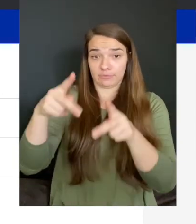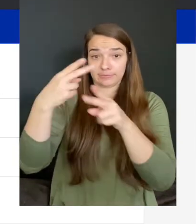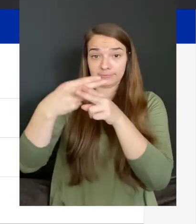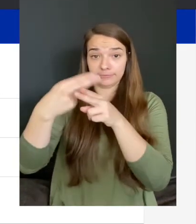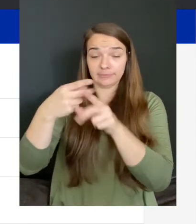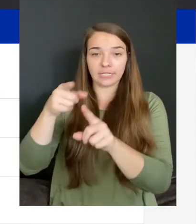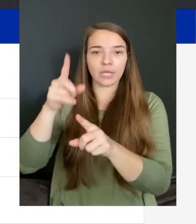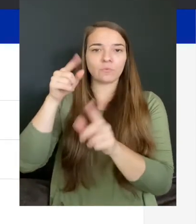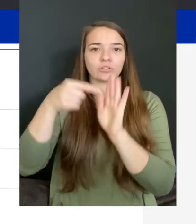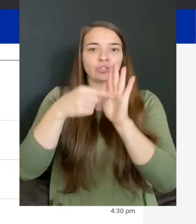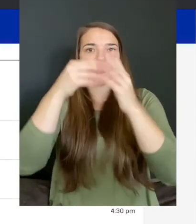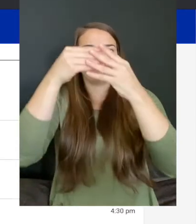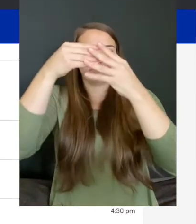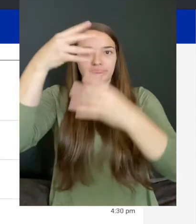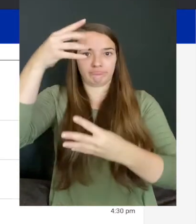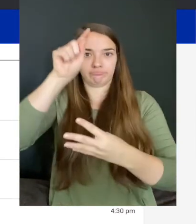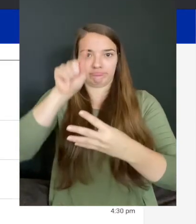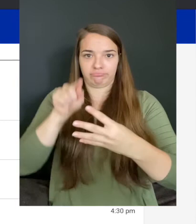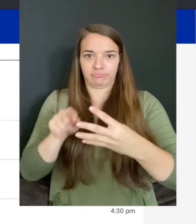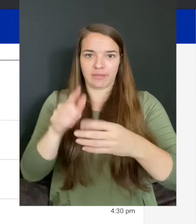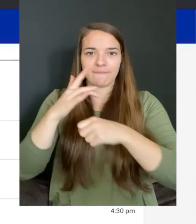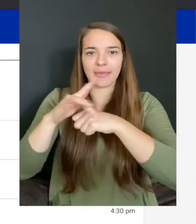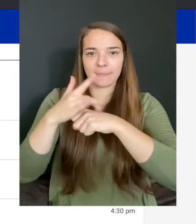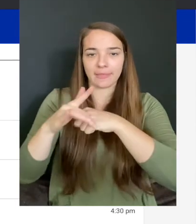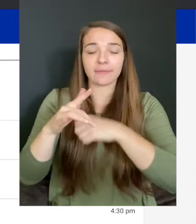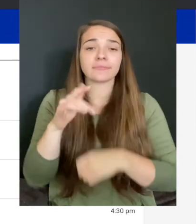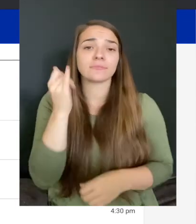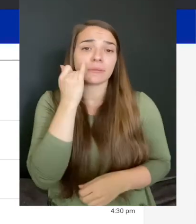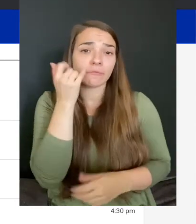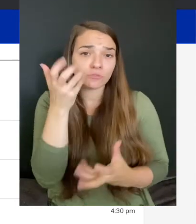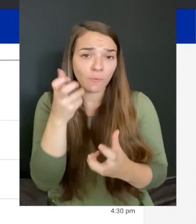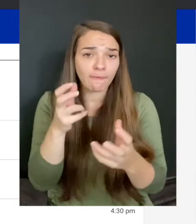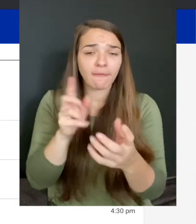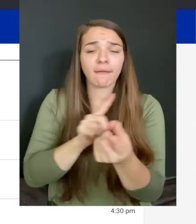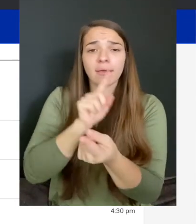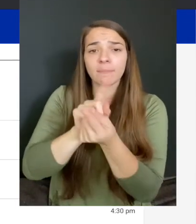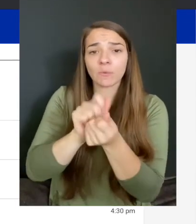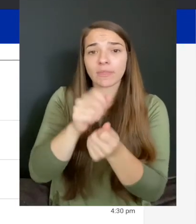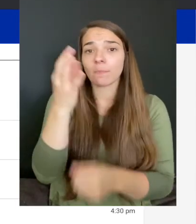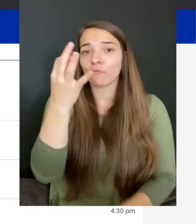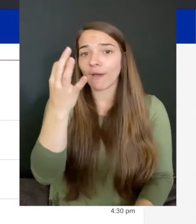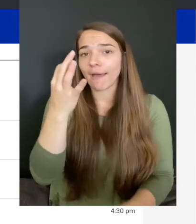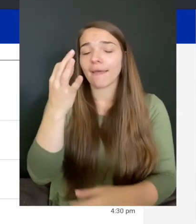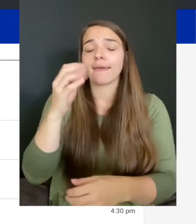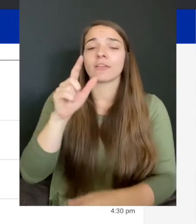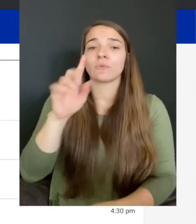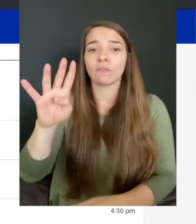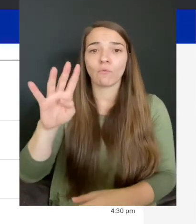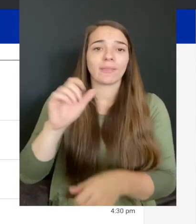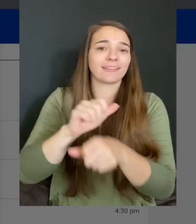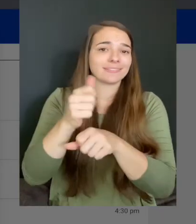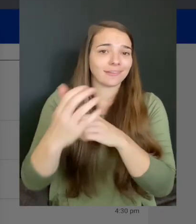their availability is, so let's say you want to meet with them on Friday, the 24th at 10:00